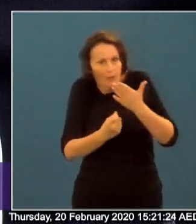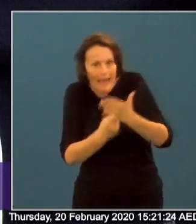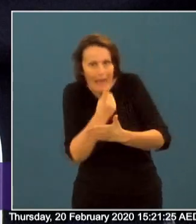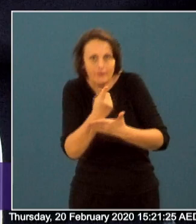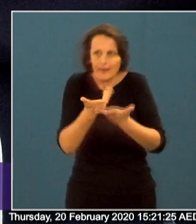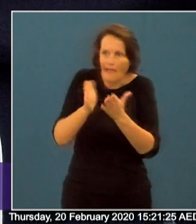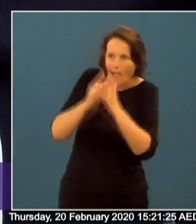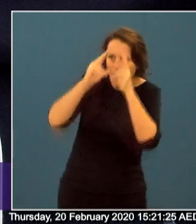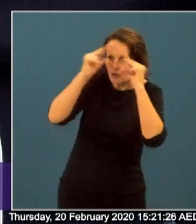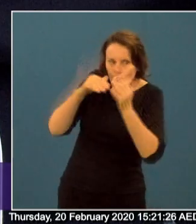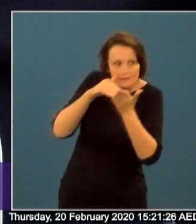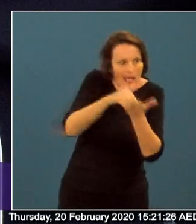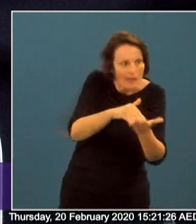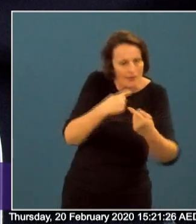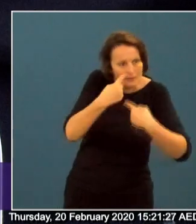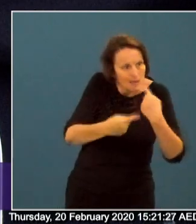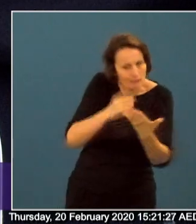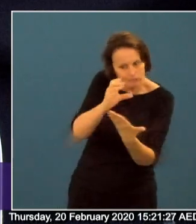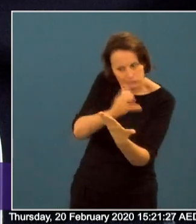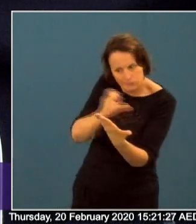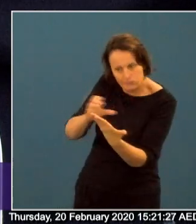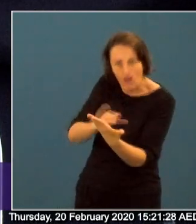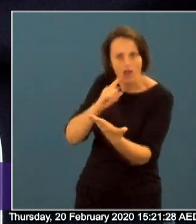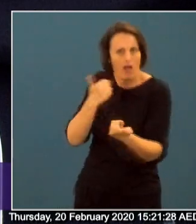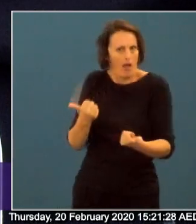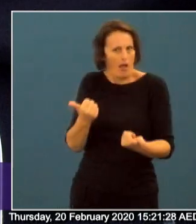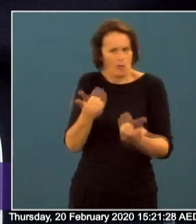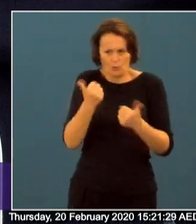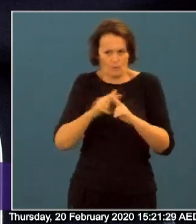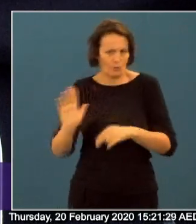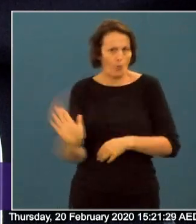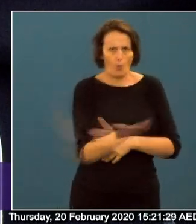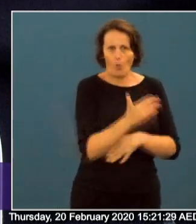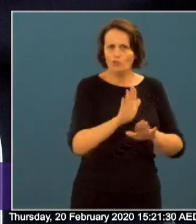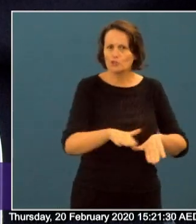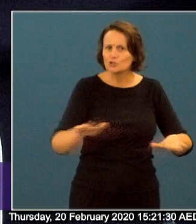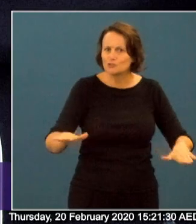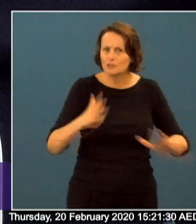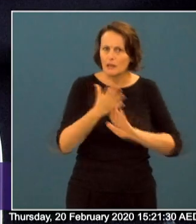That's one tool that can be helpful to reduce the barriers to care.